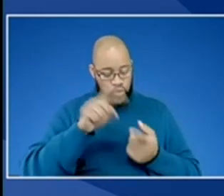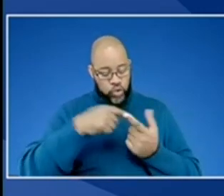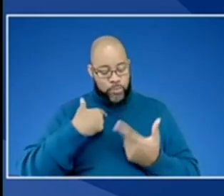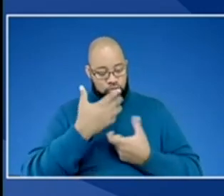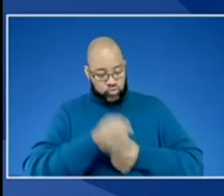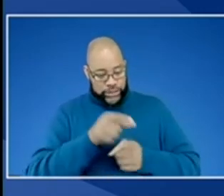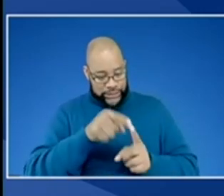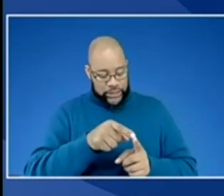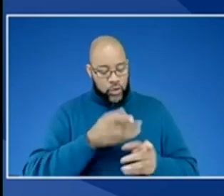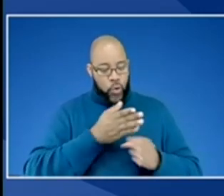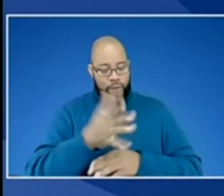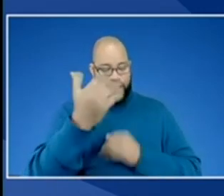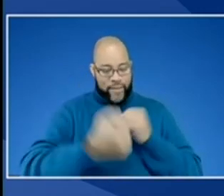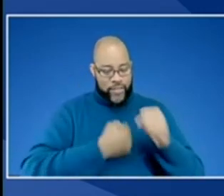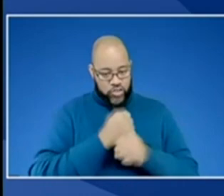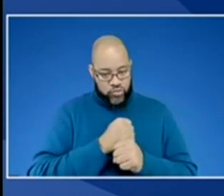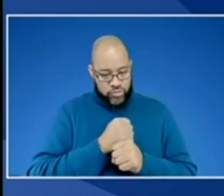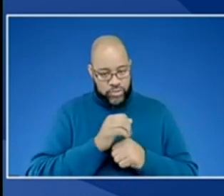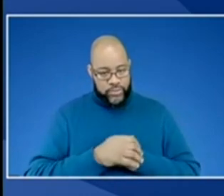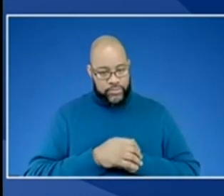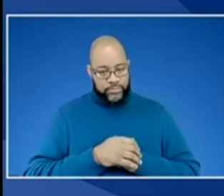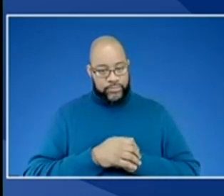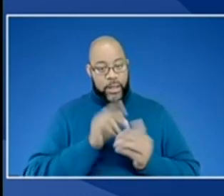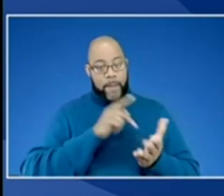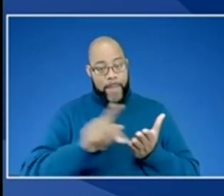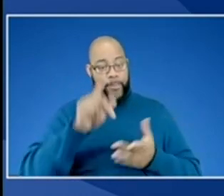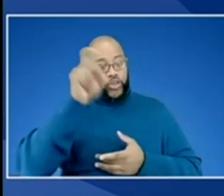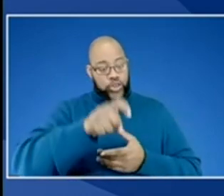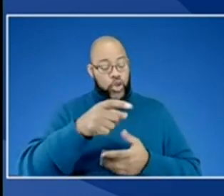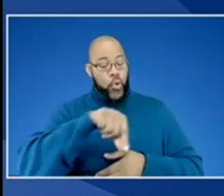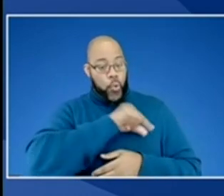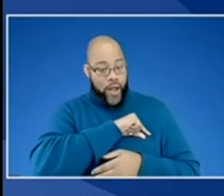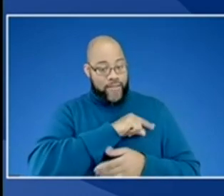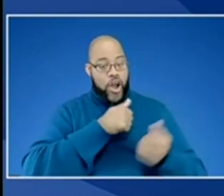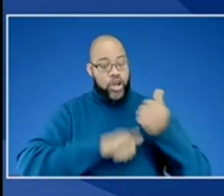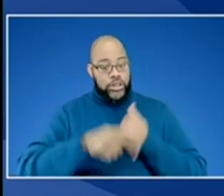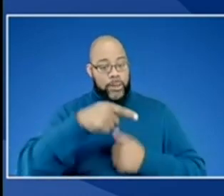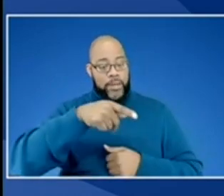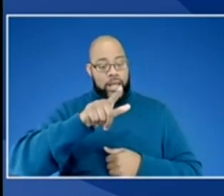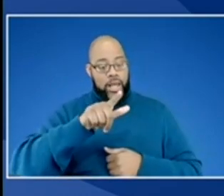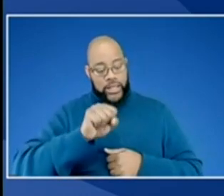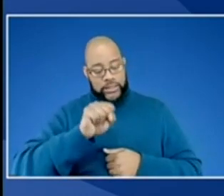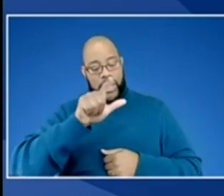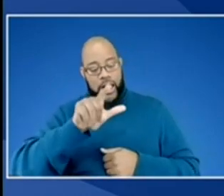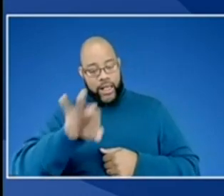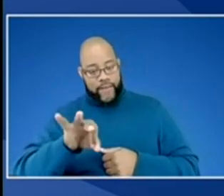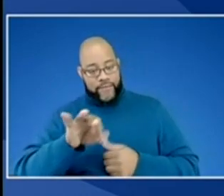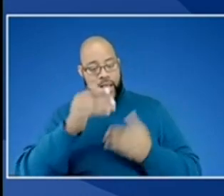the five years. These payments should qualify under the PSLF limited waiver rules.